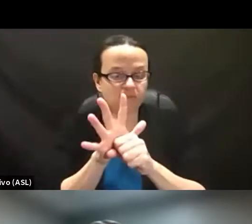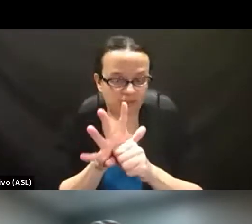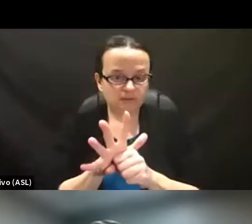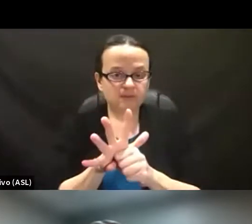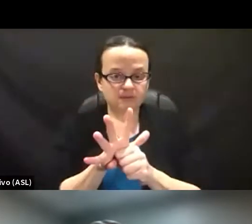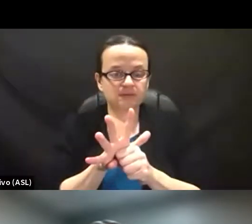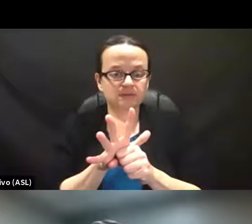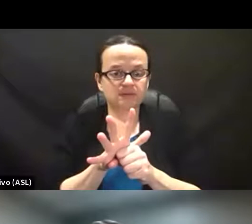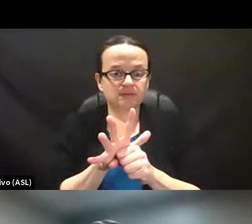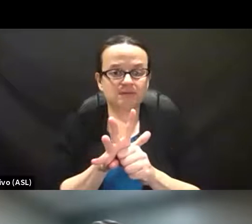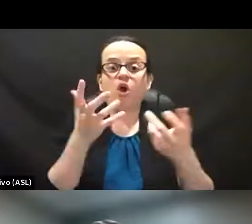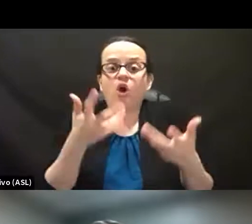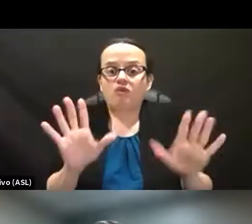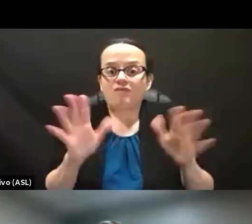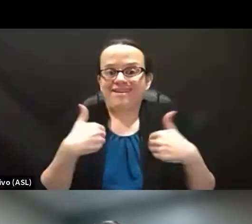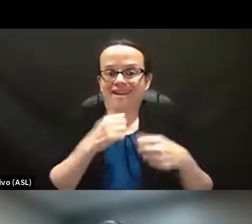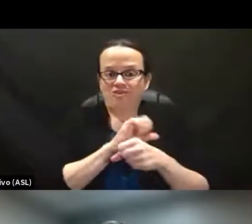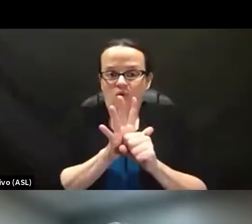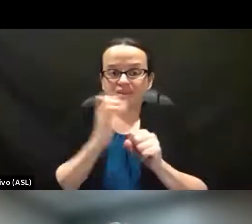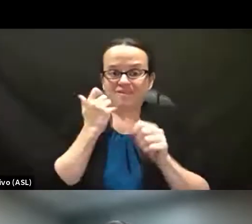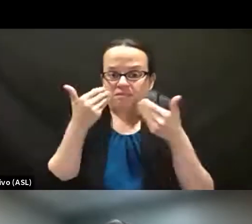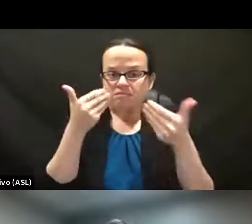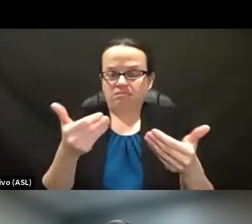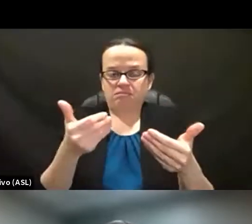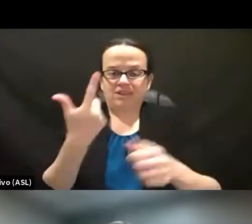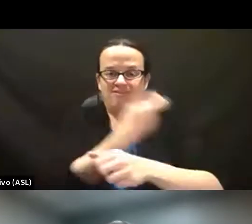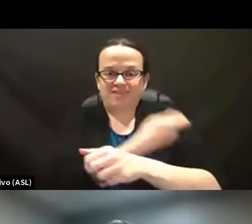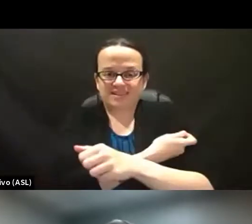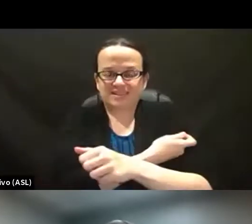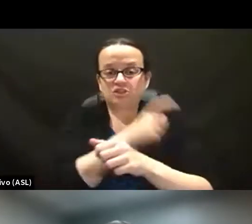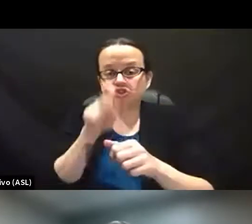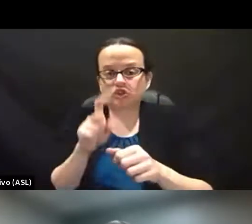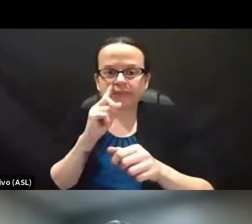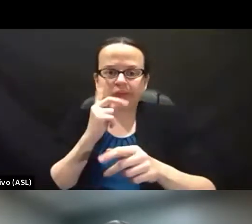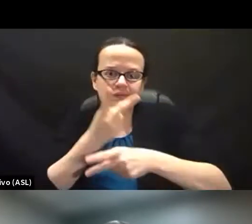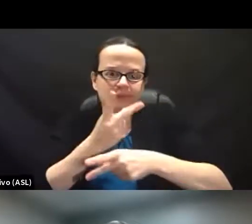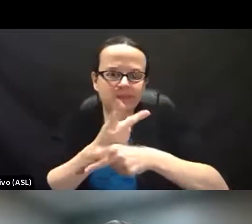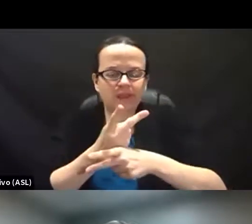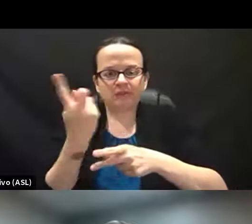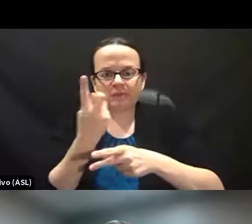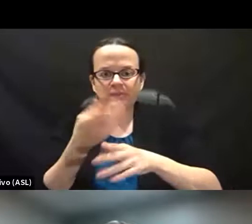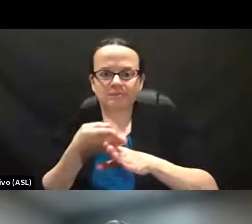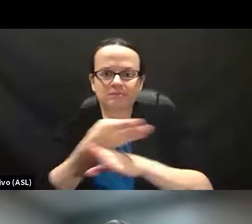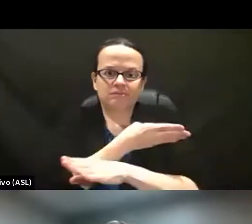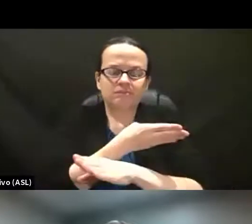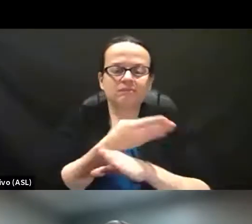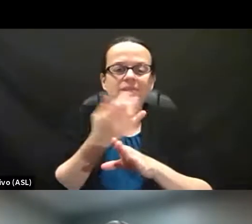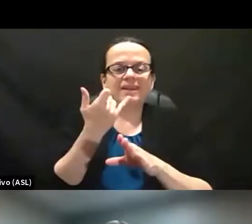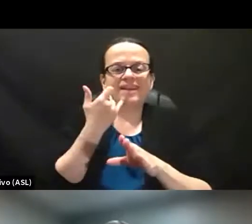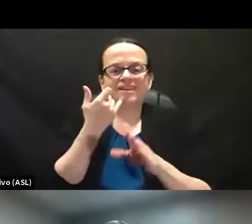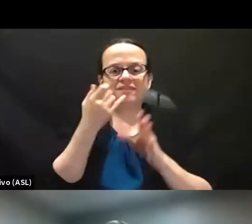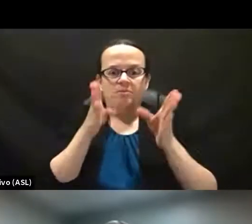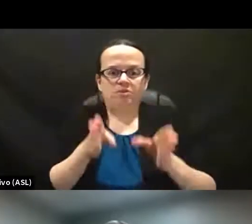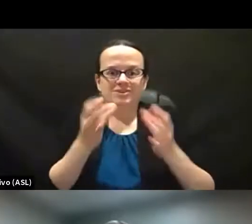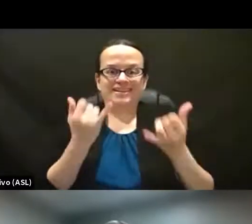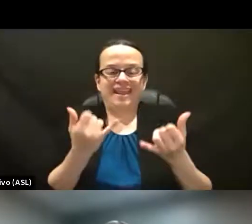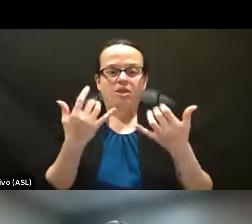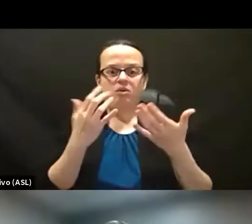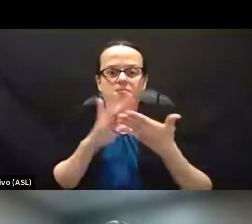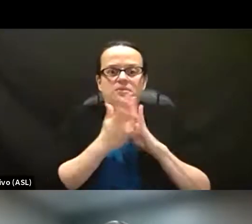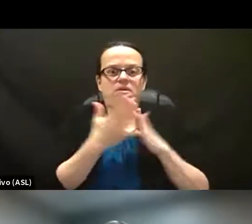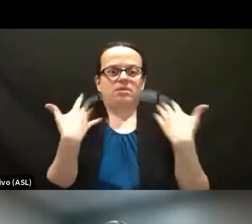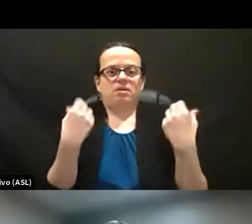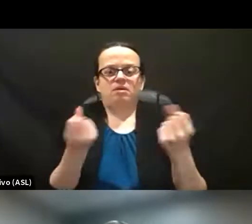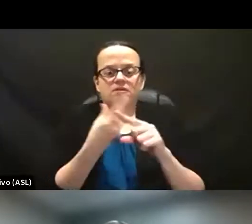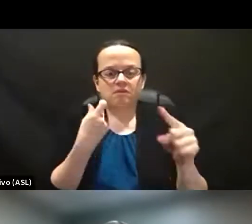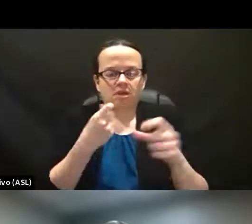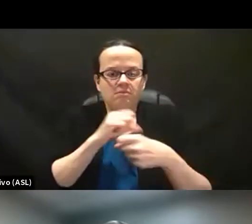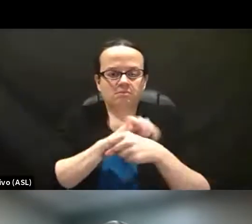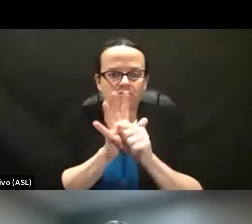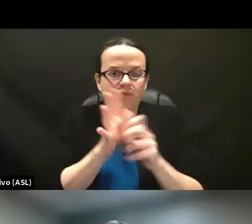Claire Matsushita (DSS): has had call that get the vaccine and if there's any precautions that are needed to somebody who may be at this point recuperating and wants to take the vaccine.